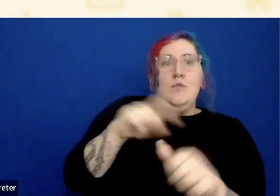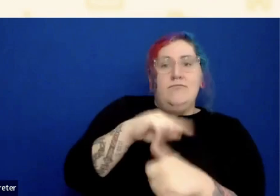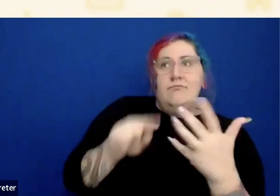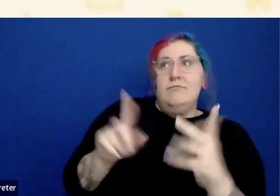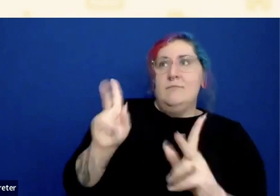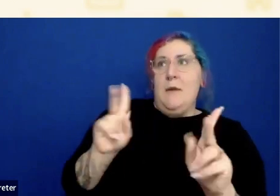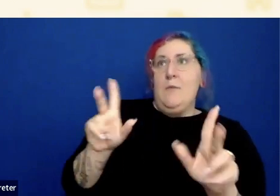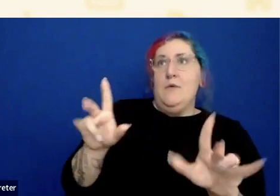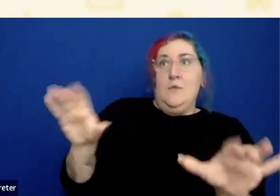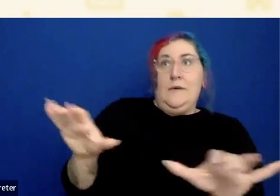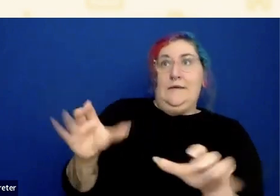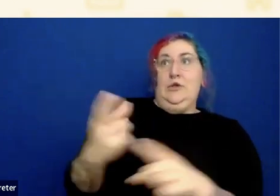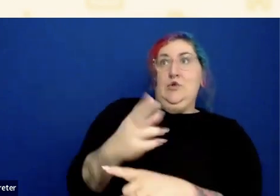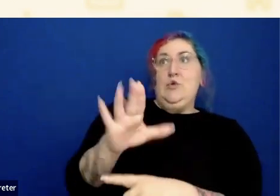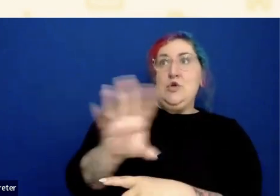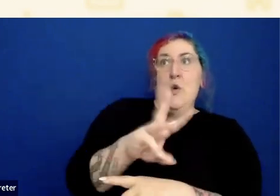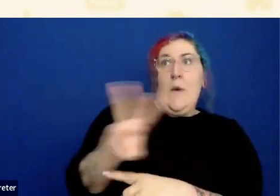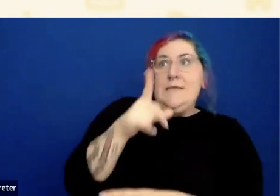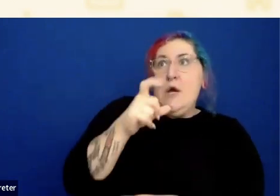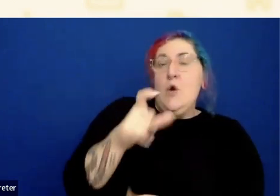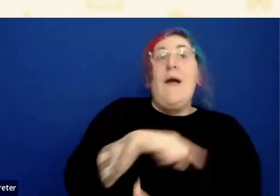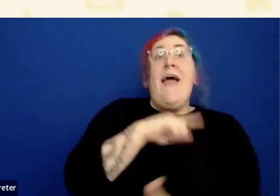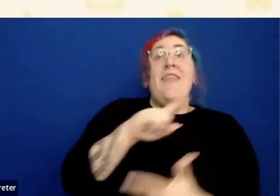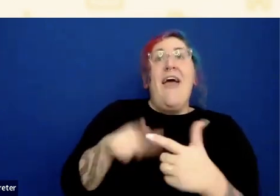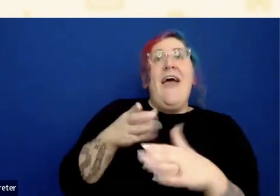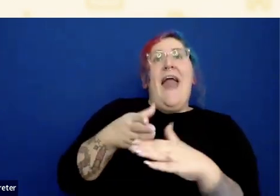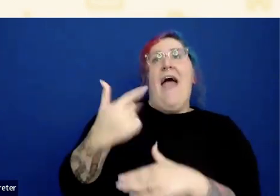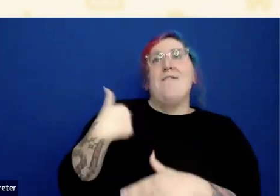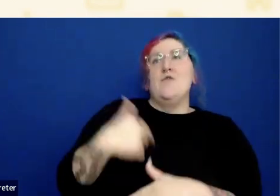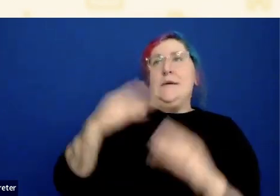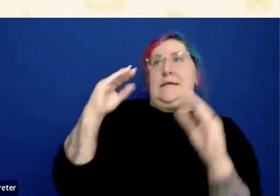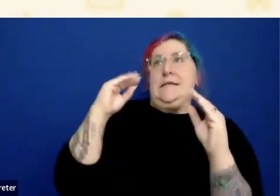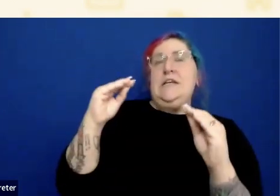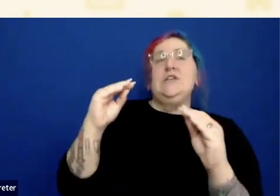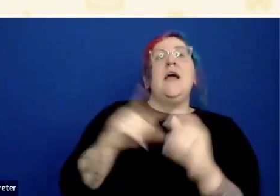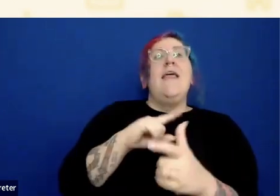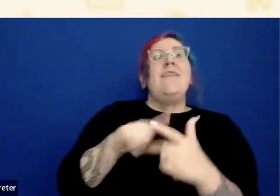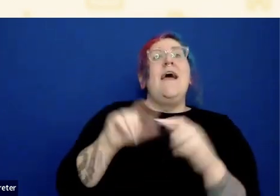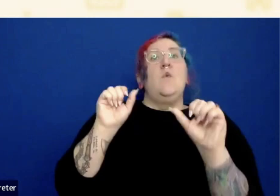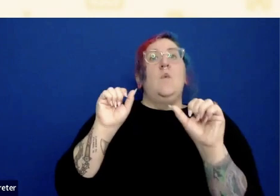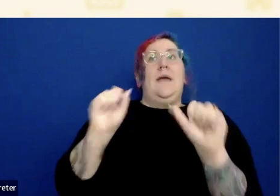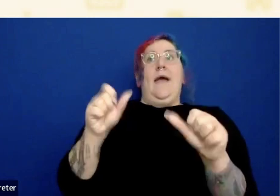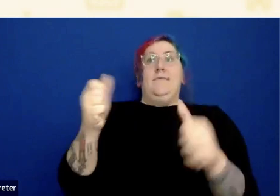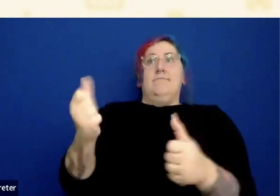Actually doing training, and making that available to engineers and to designers.